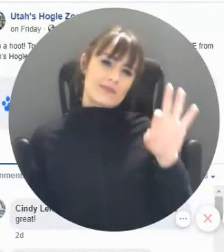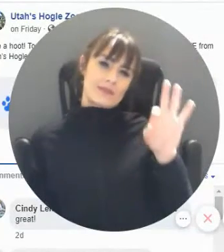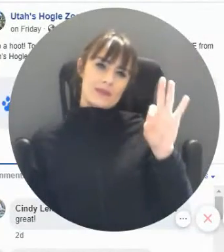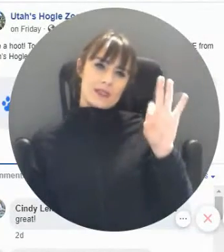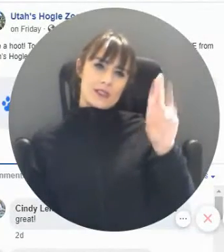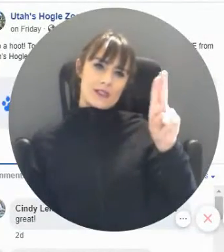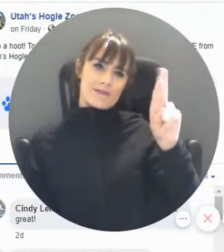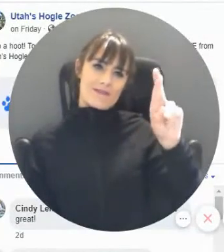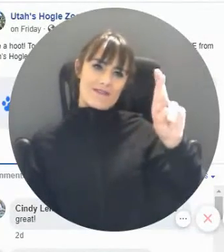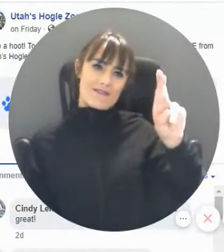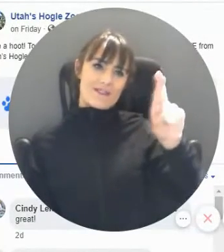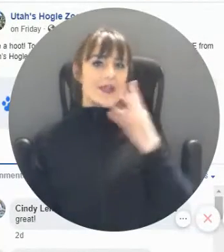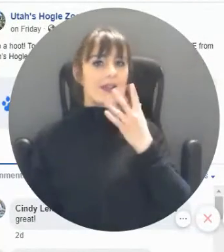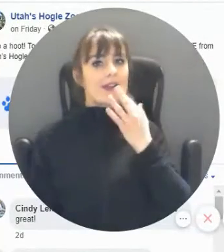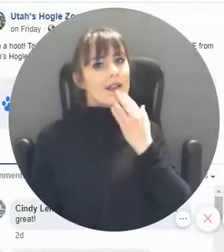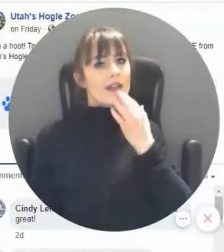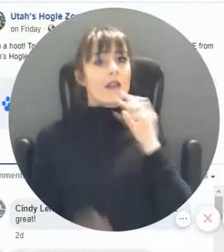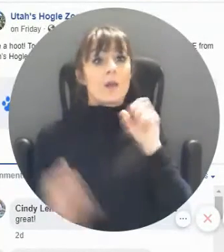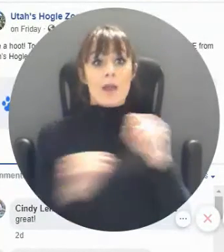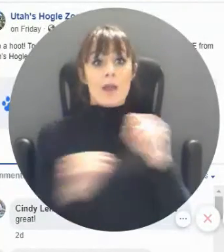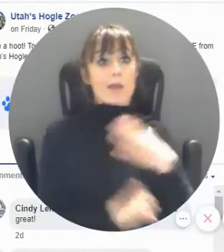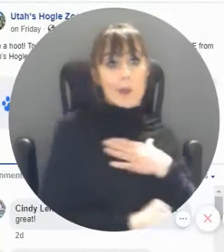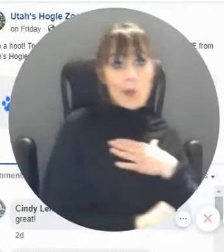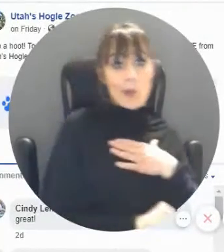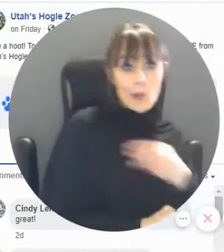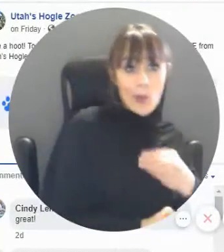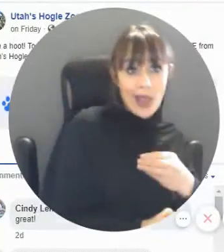This one's probably a white rodent, that one's probably a darker rodent.